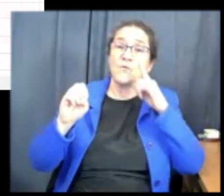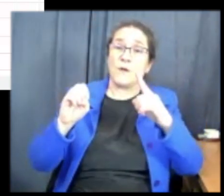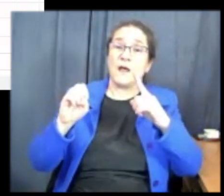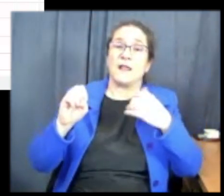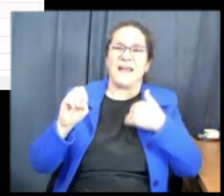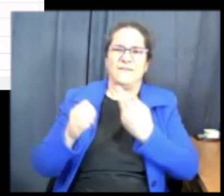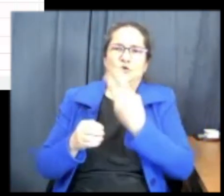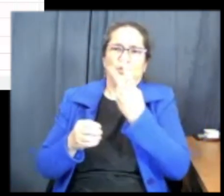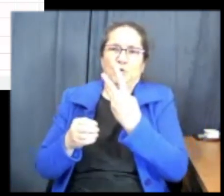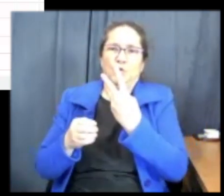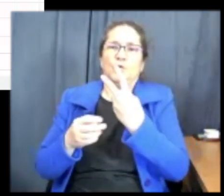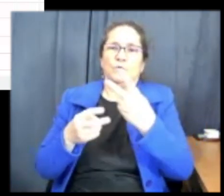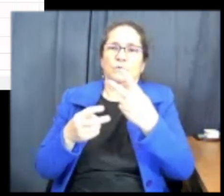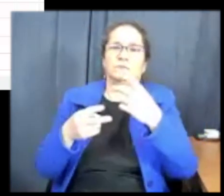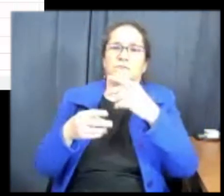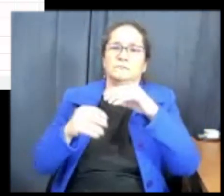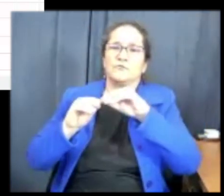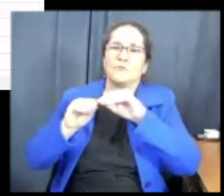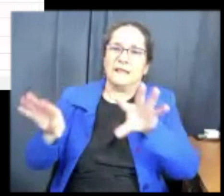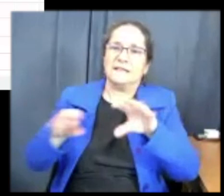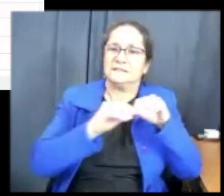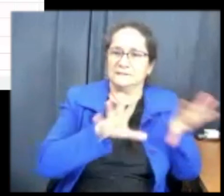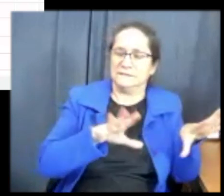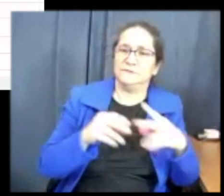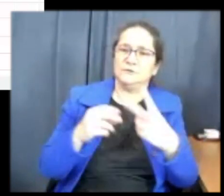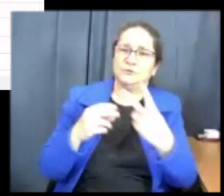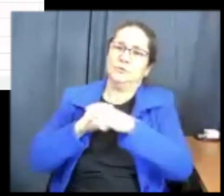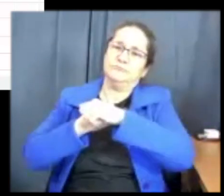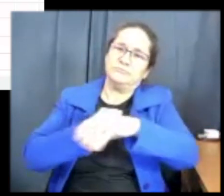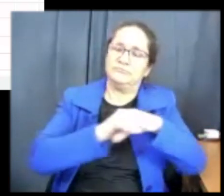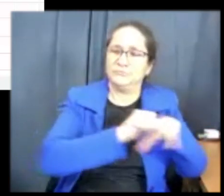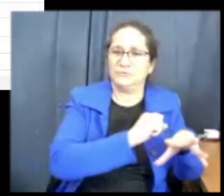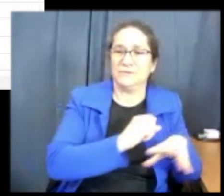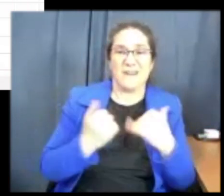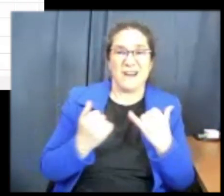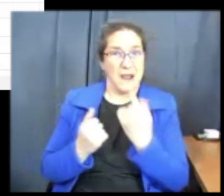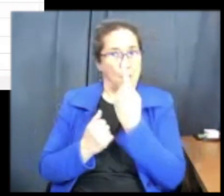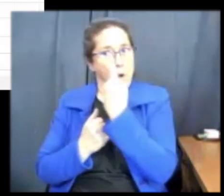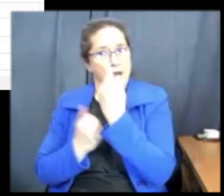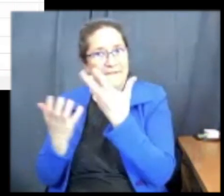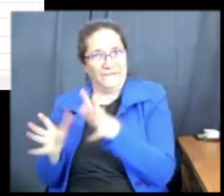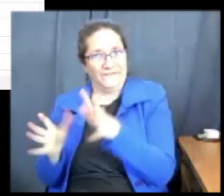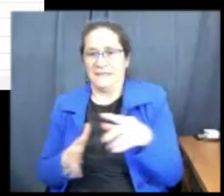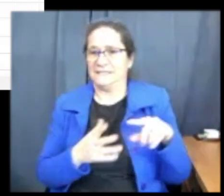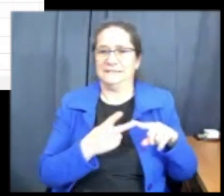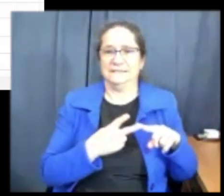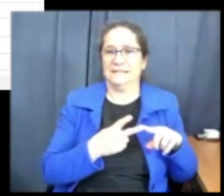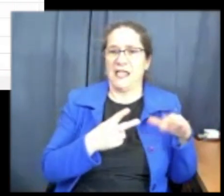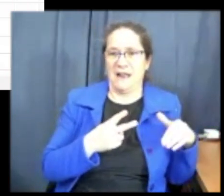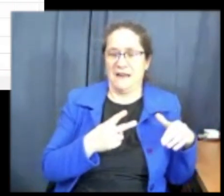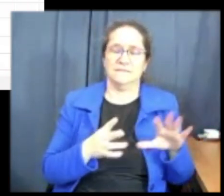and so right now we only have one phase that is released. And So what we do is we go to the profile so Indicator